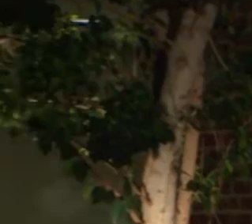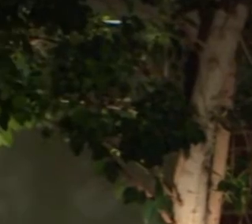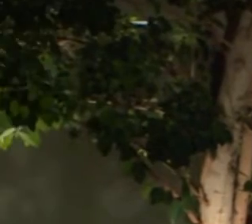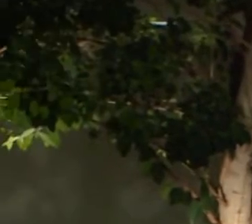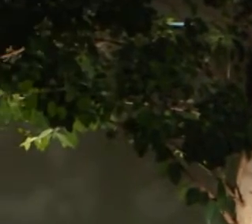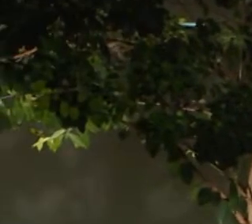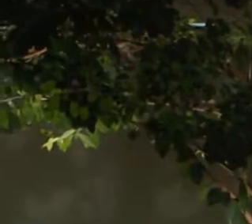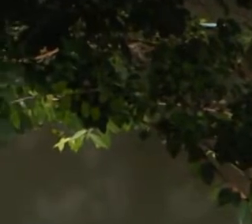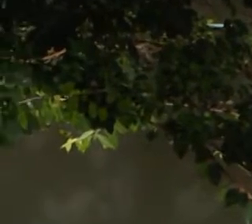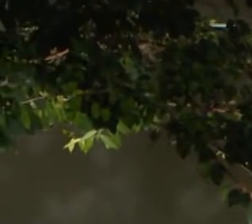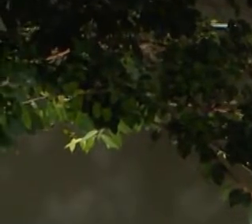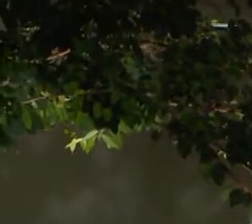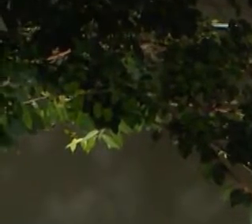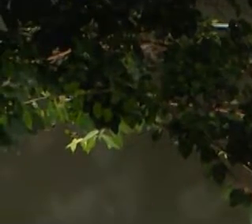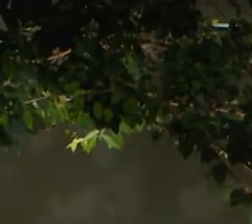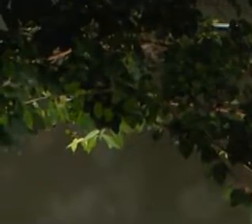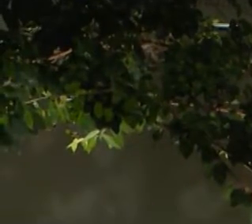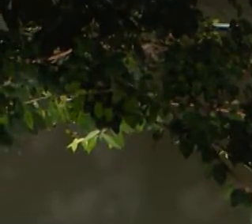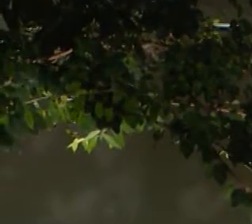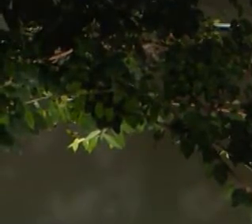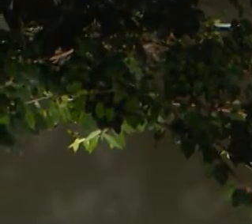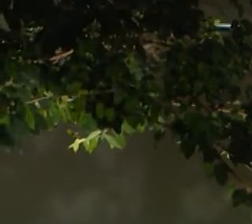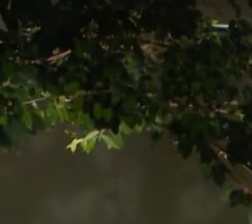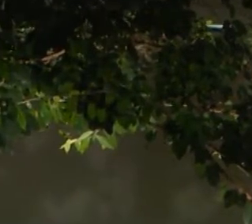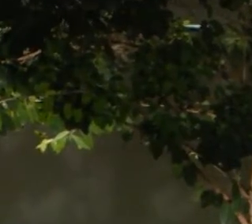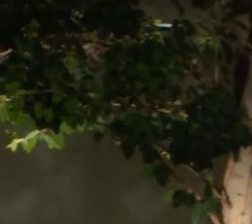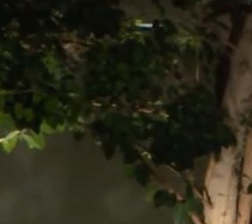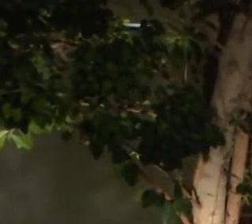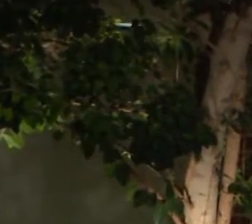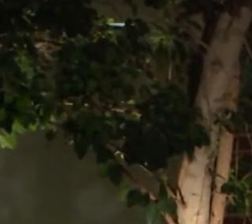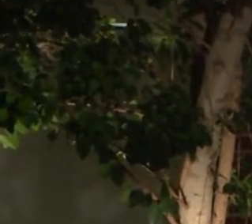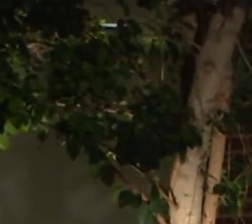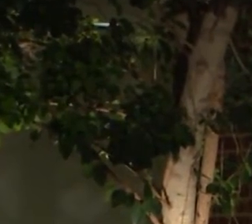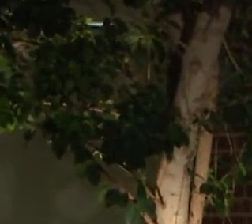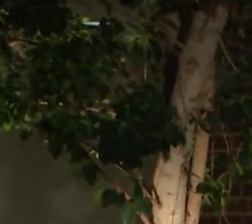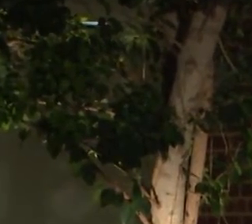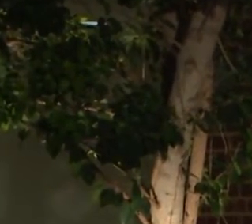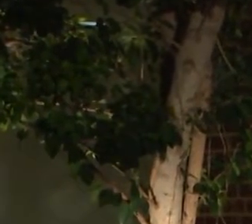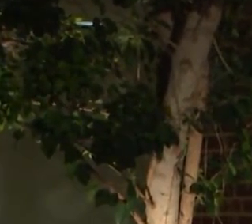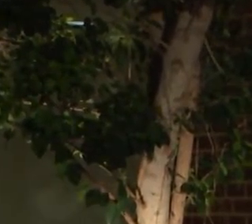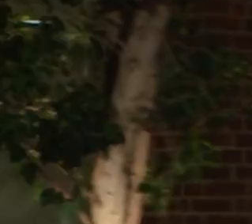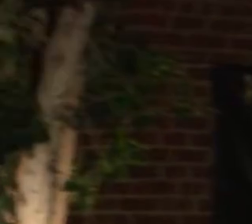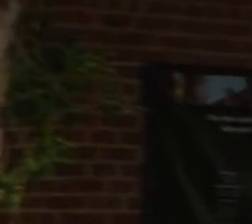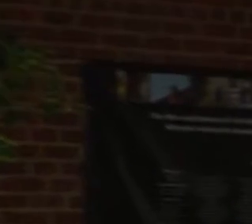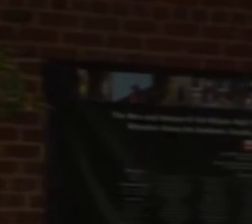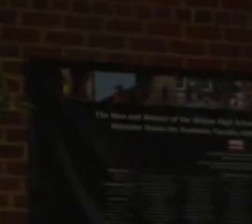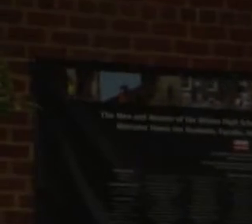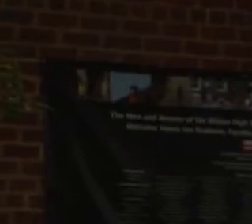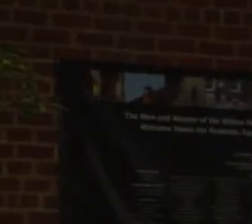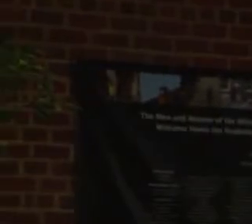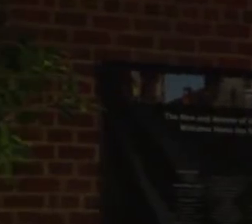THE CITY. D.C. PUBLIC SCHOOLS AND THANK YOU TO WILSON AND PRINCIPAL MARTIN FOR LETTING US BE HERE.